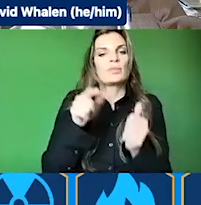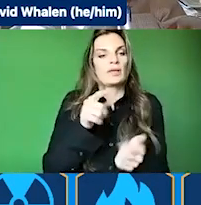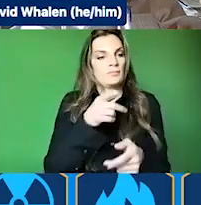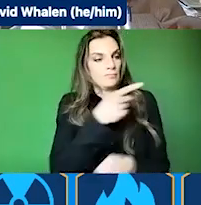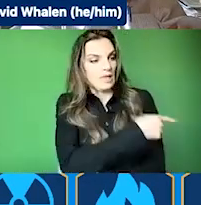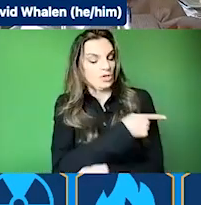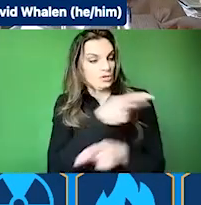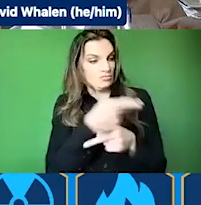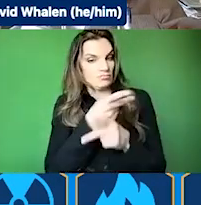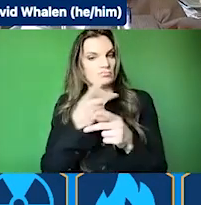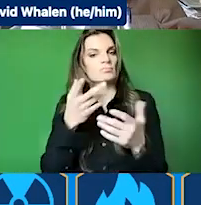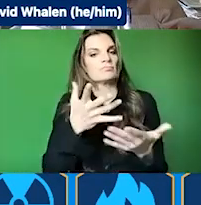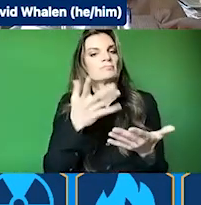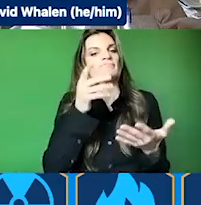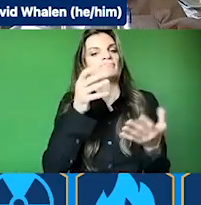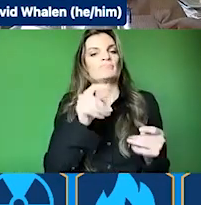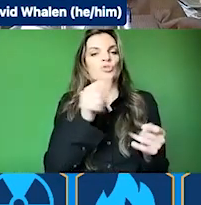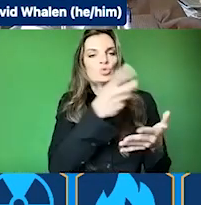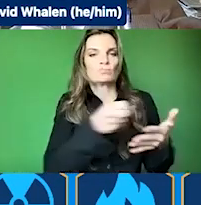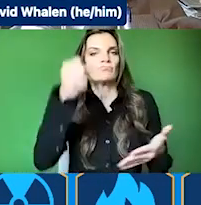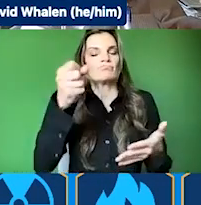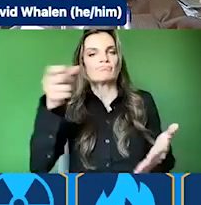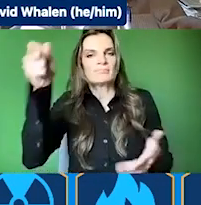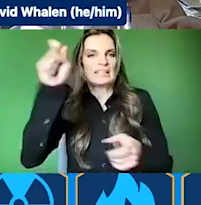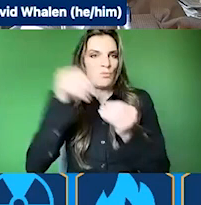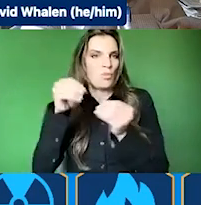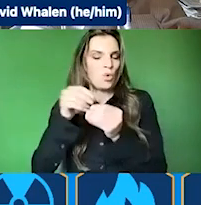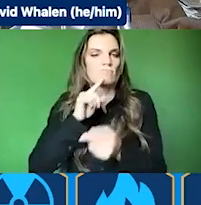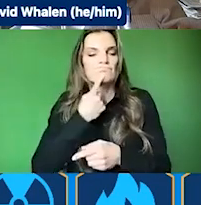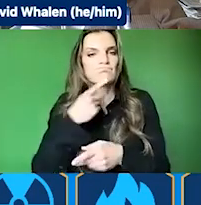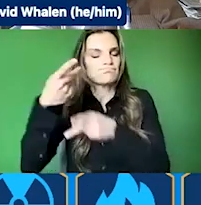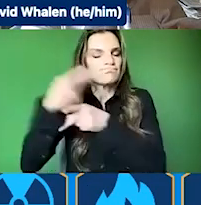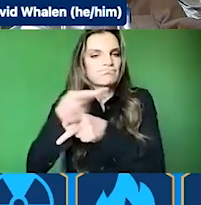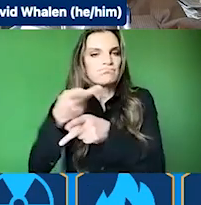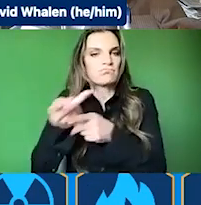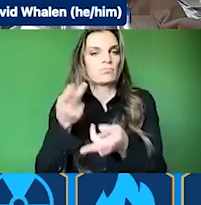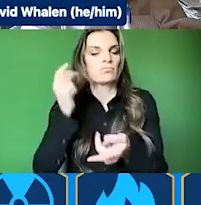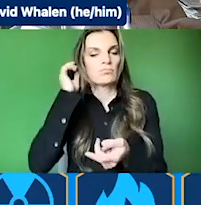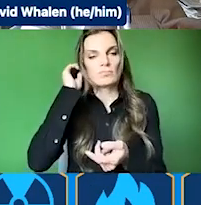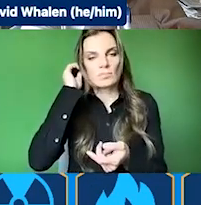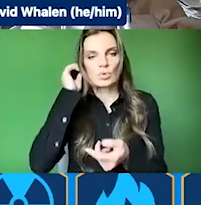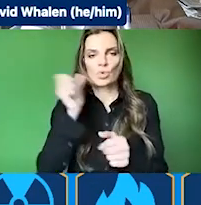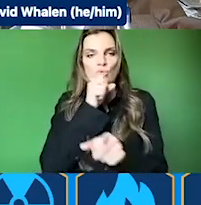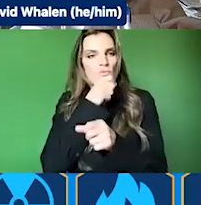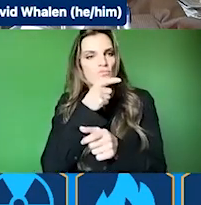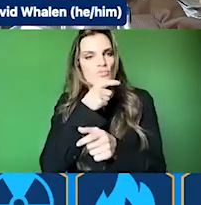particular medication or antifibral even. And being able to focus in and seeing are there